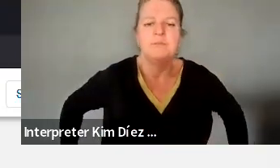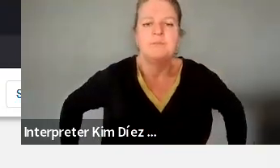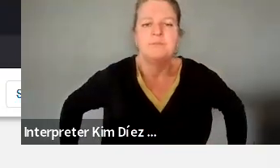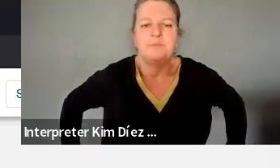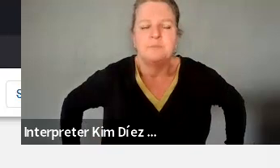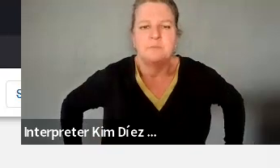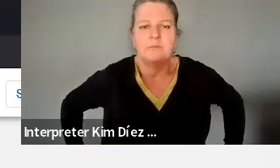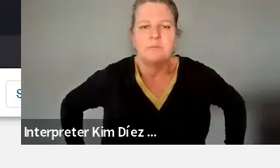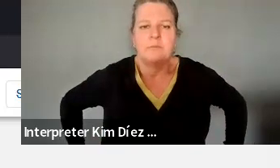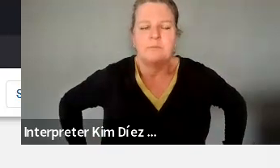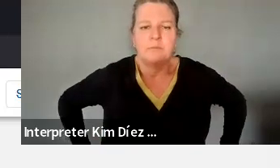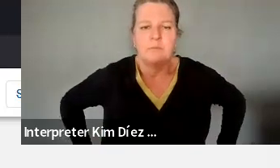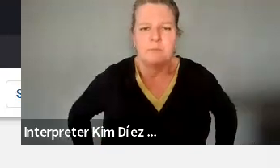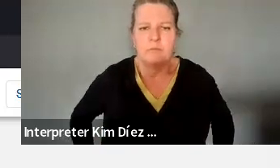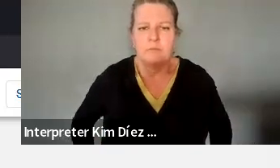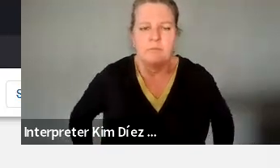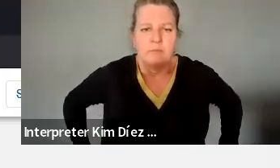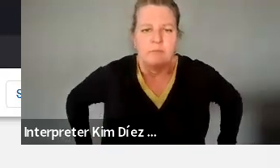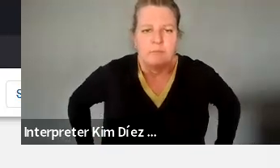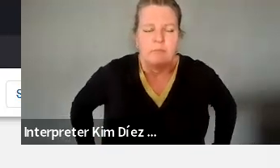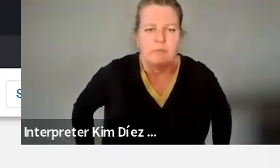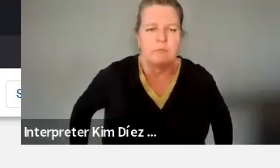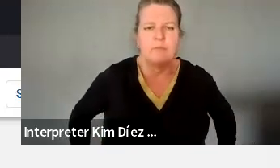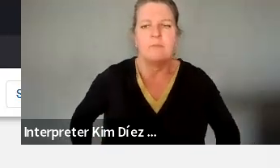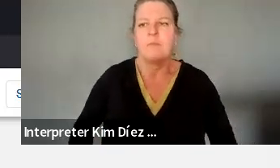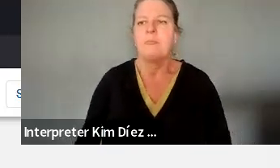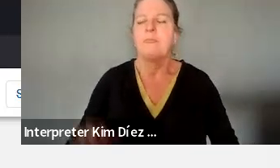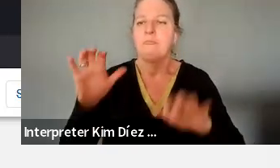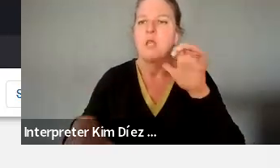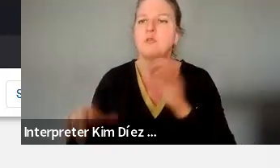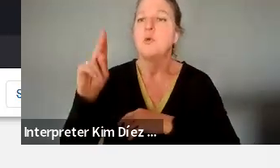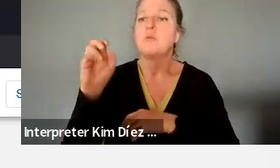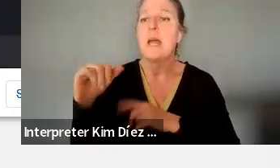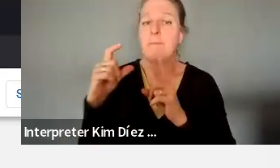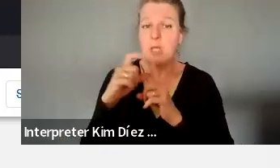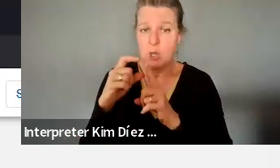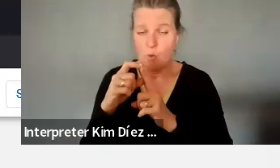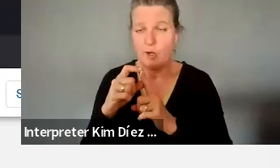Enter, there we go, and yeah, you'll type out your keyword and then you'll hit enter and it will box it for you.